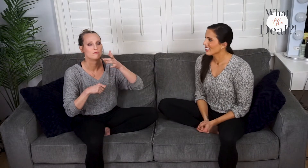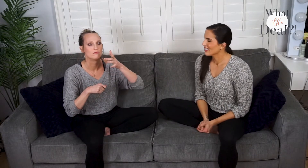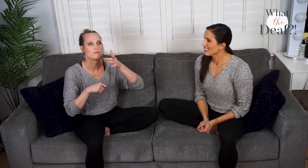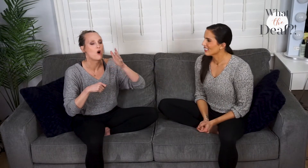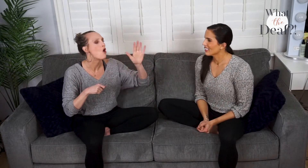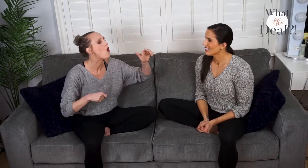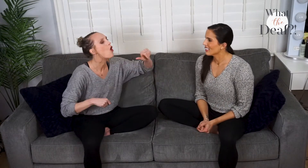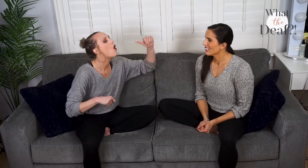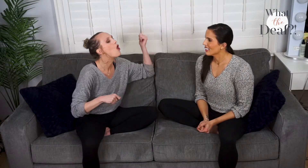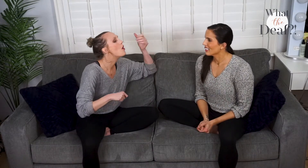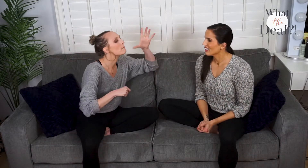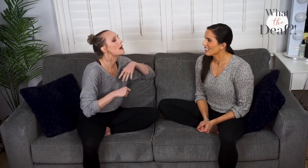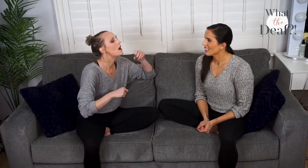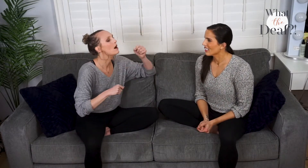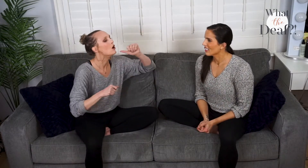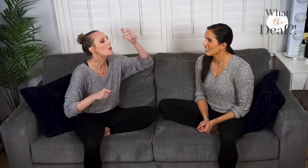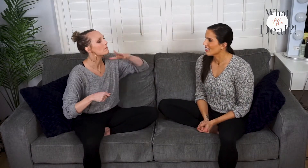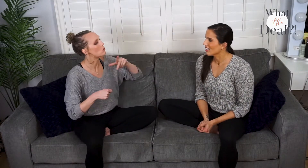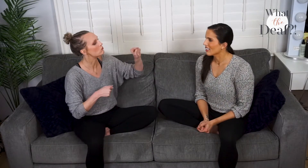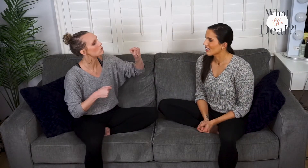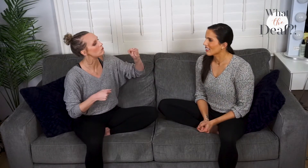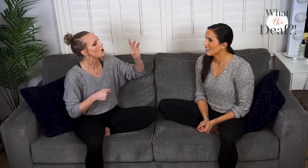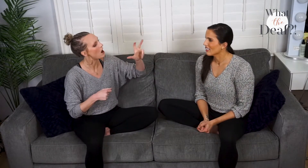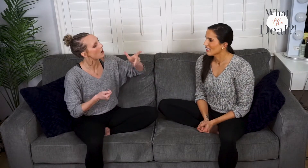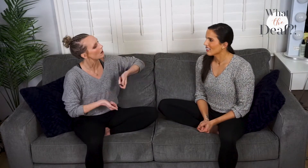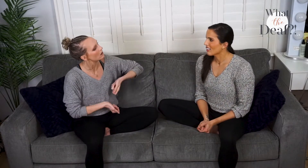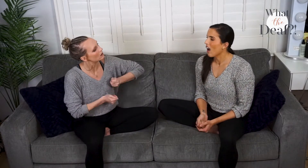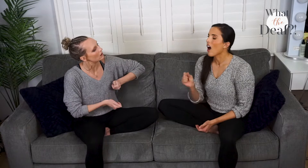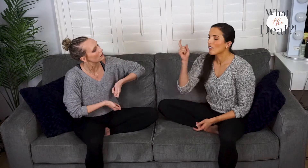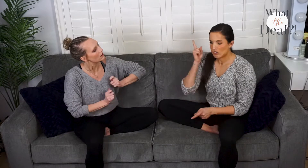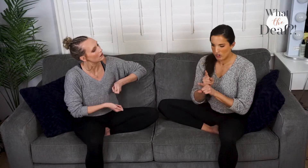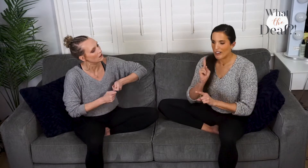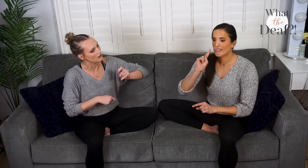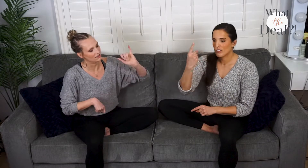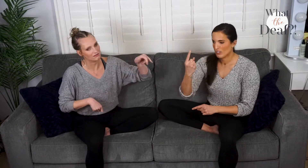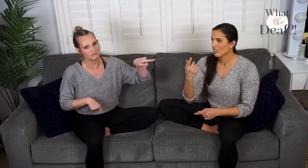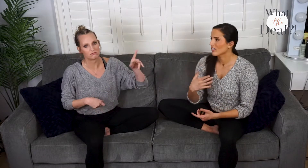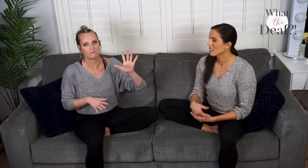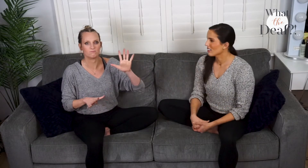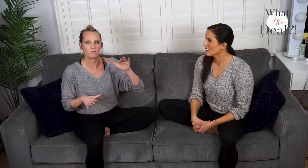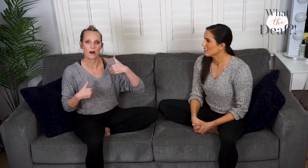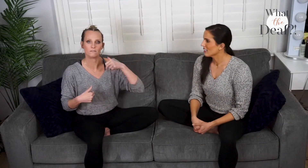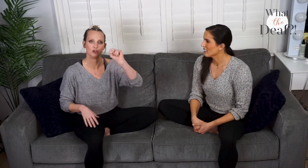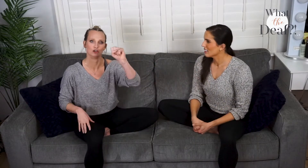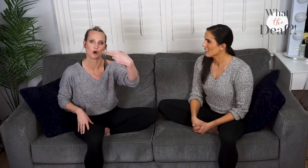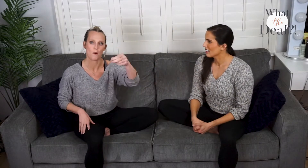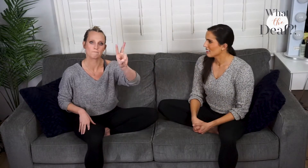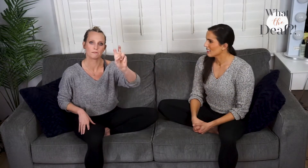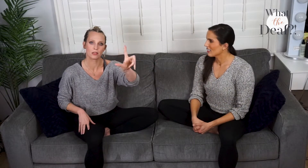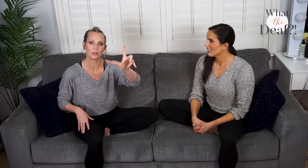Oh, oh no, that was, no-- the other guy with the truck, he had that shovel. Oh, oh yeah, yeah, you're right. Yeah, that was first.